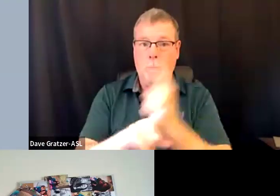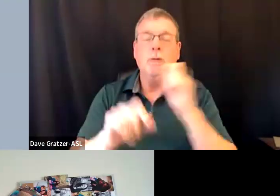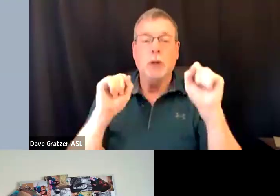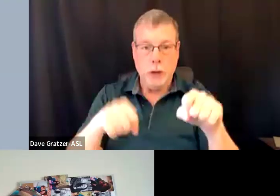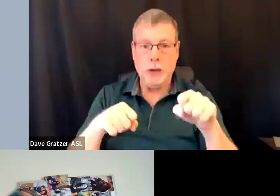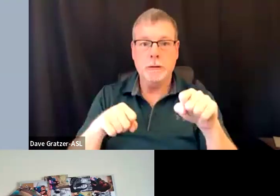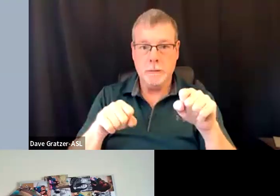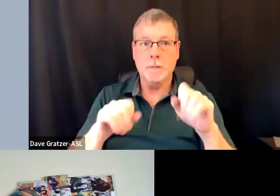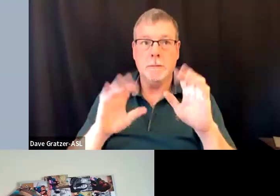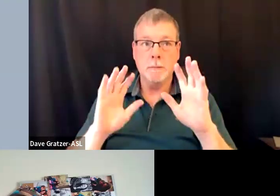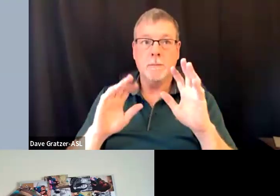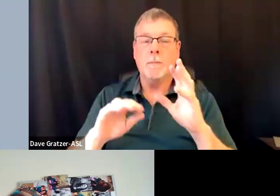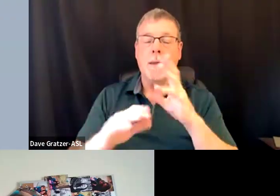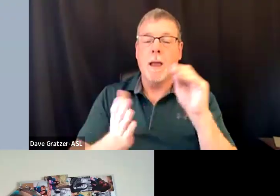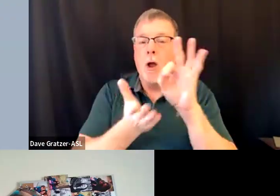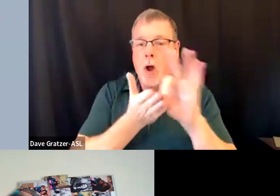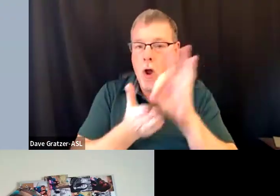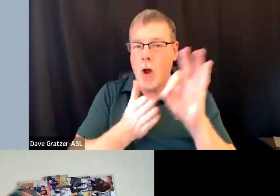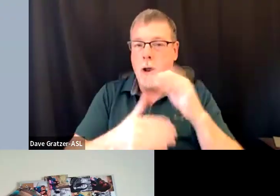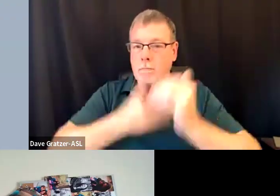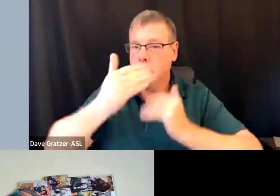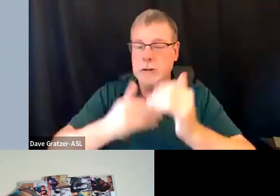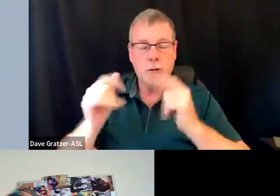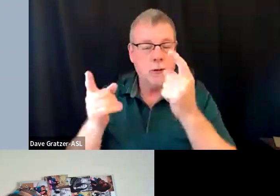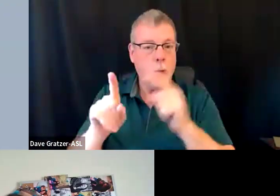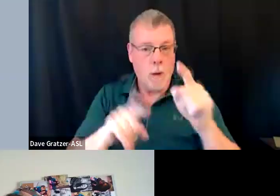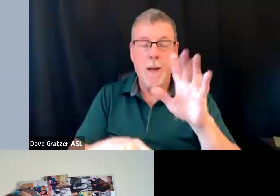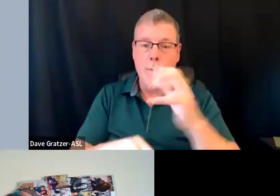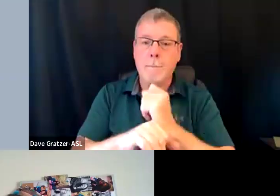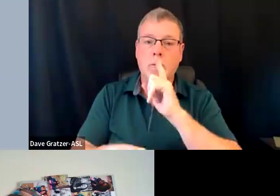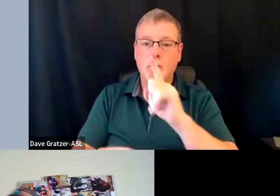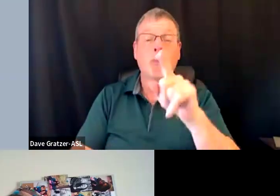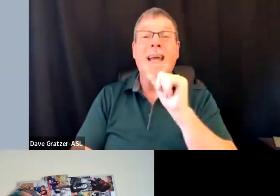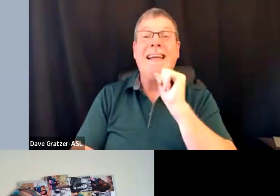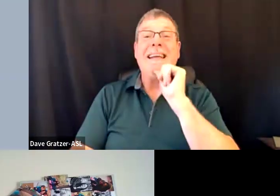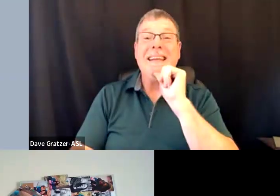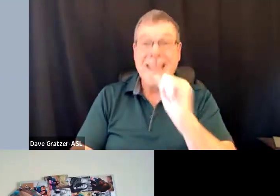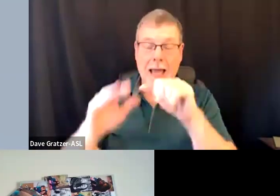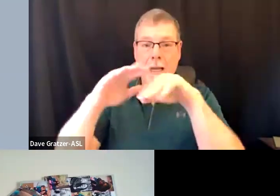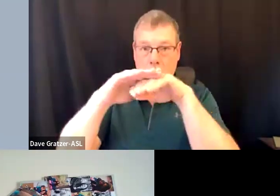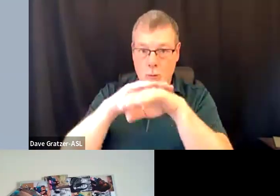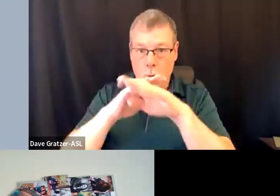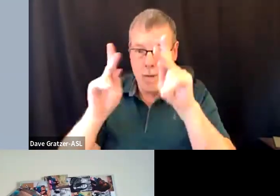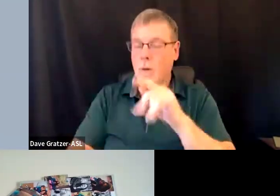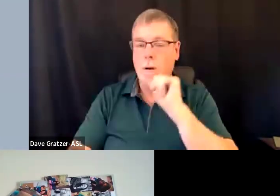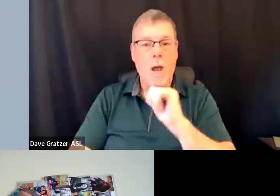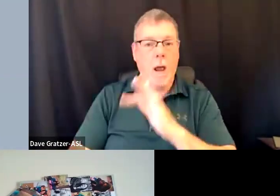And there are auditing procedures and things that go on, so you want to make sure that you are not enrolling anyone who is not eligible.